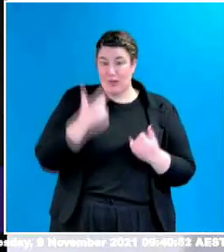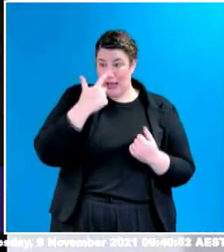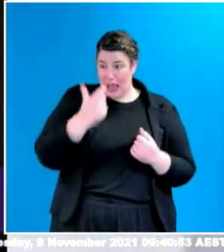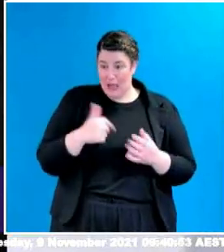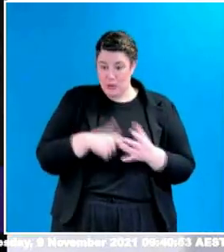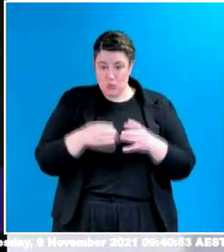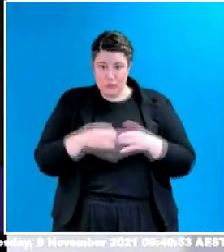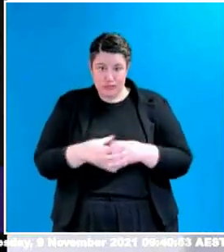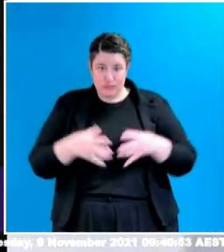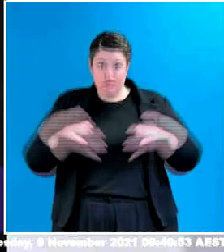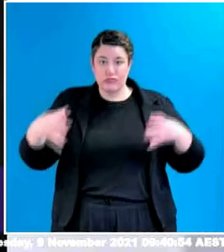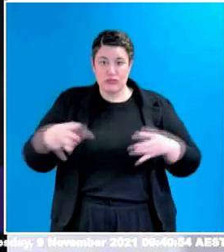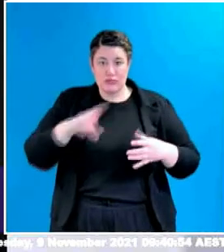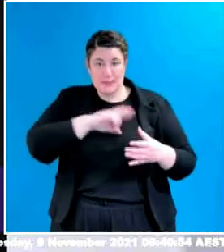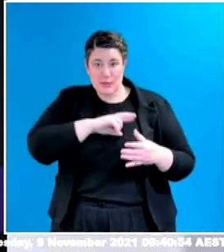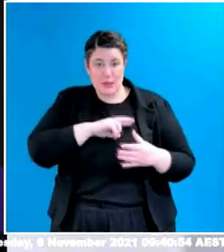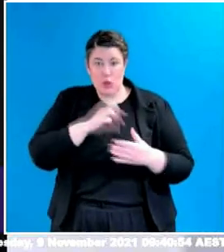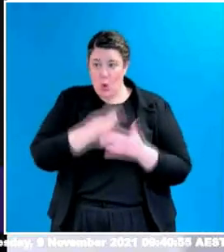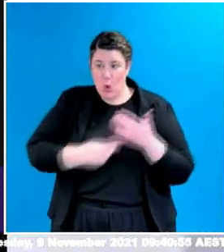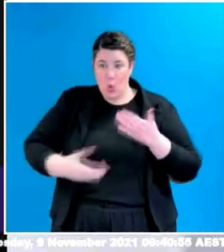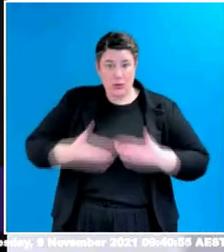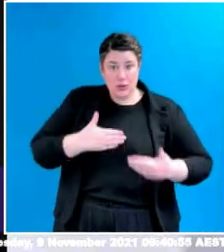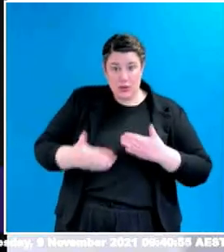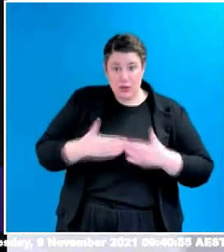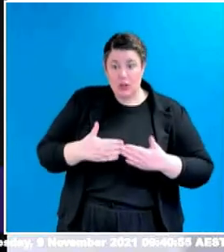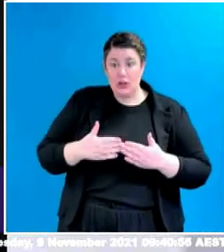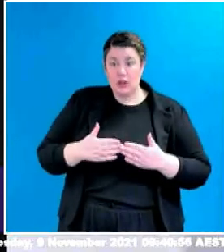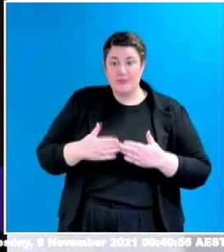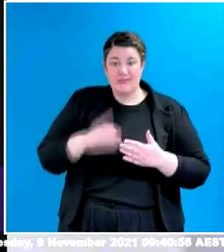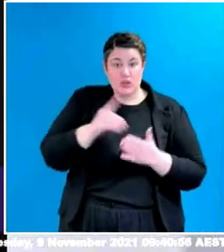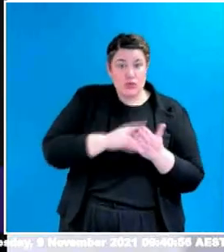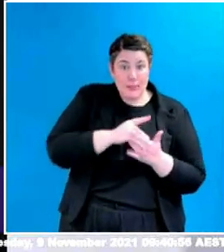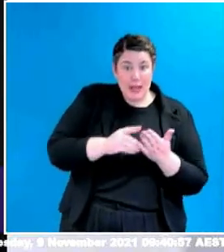jurisdiction to not just handle discrimination claims, but the ACT